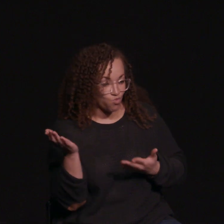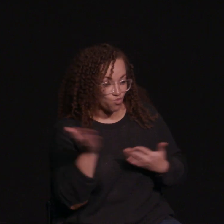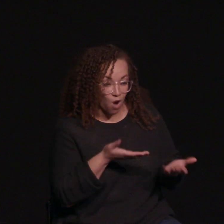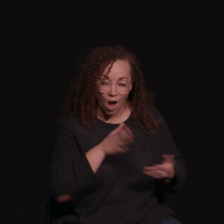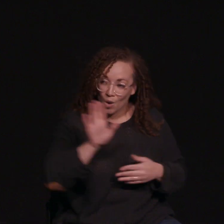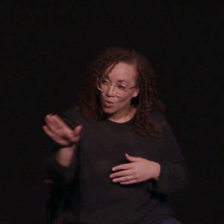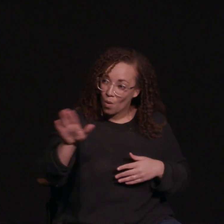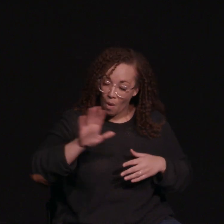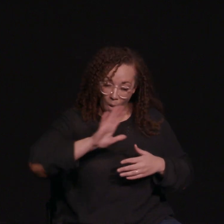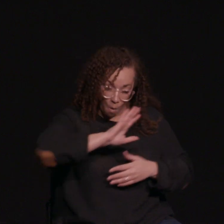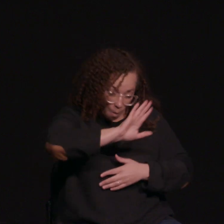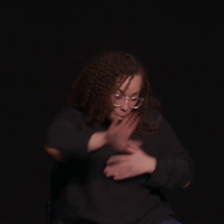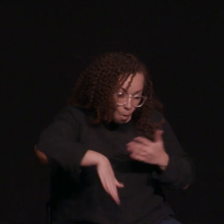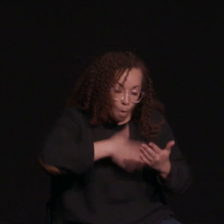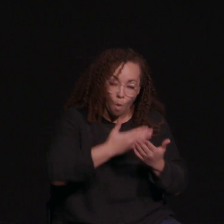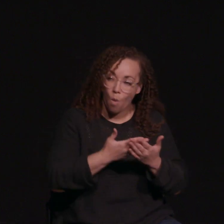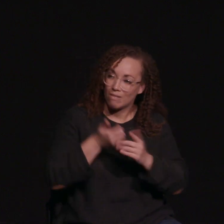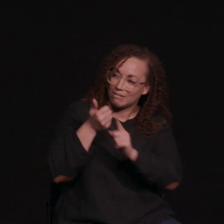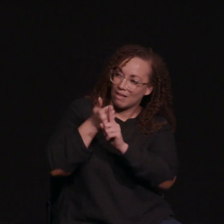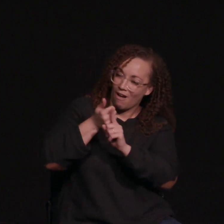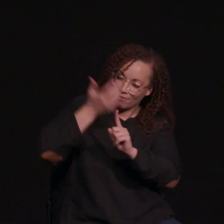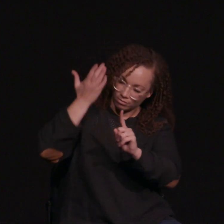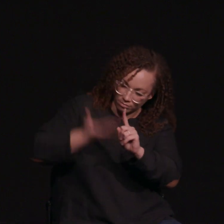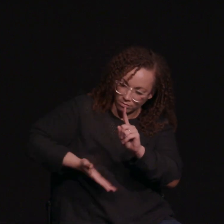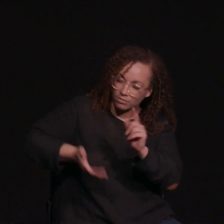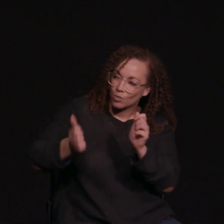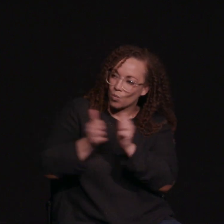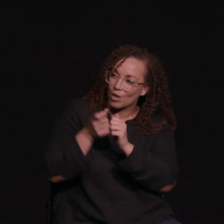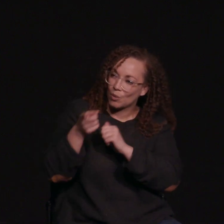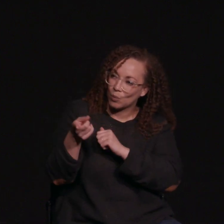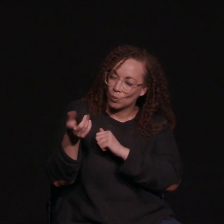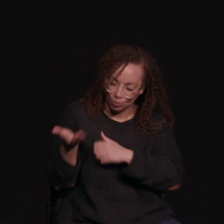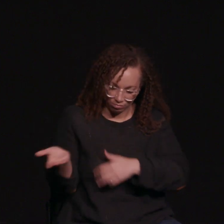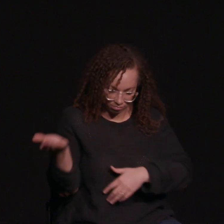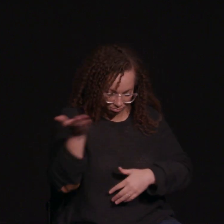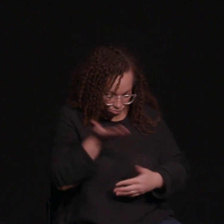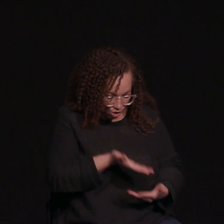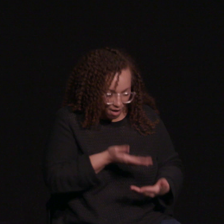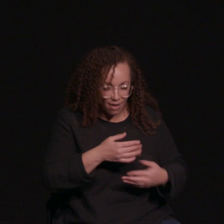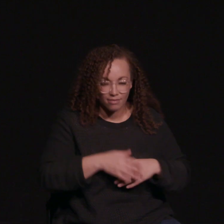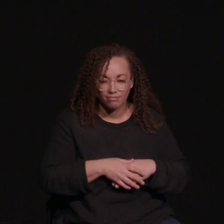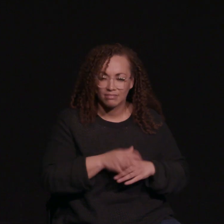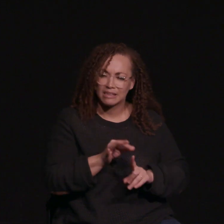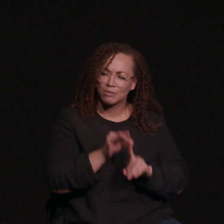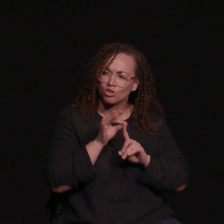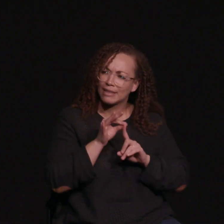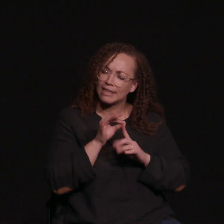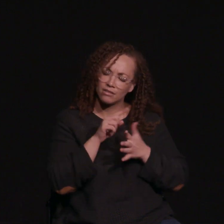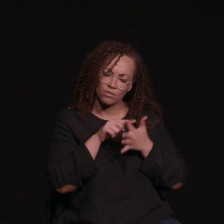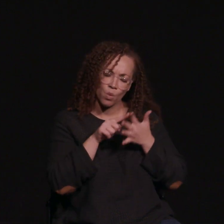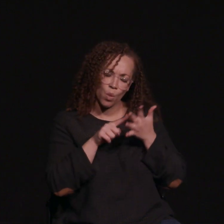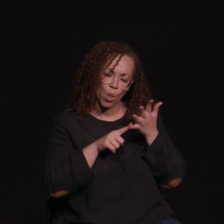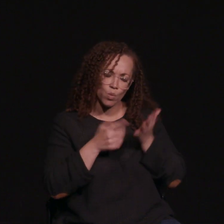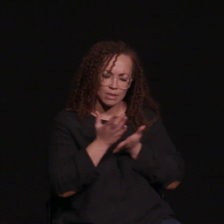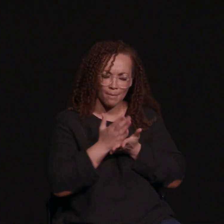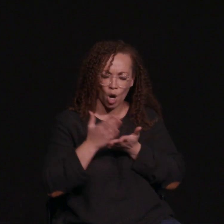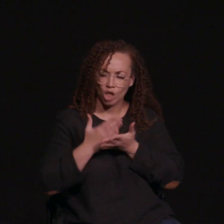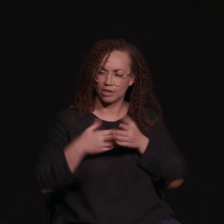whole self with you, especially those parts that you weren't right-- quite ready to share yet.